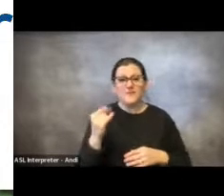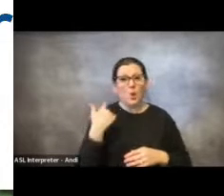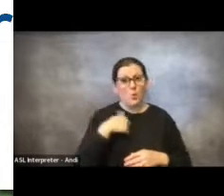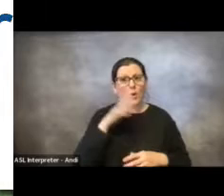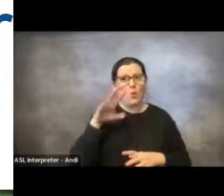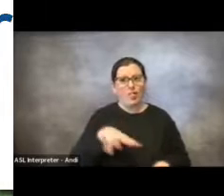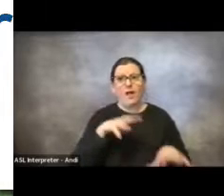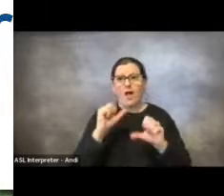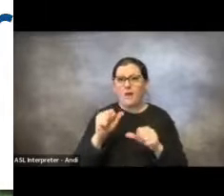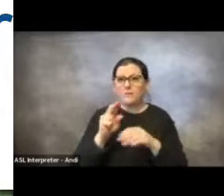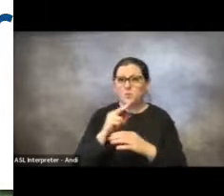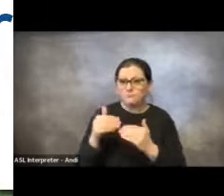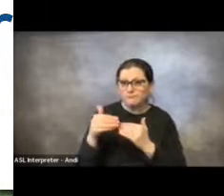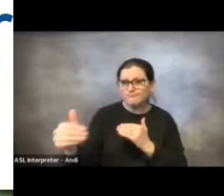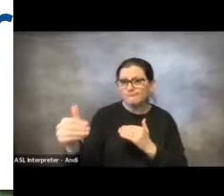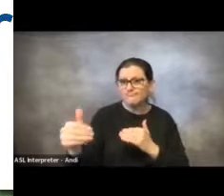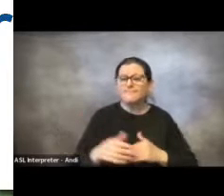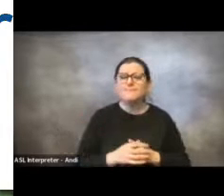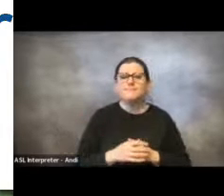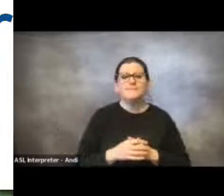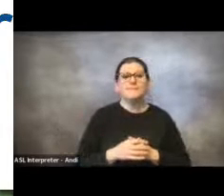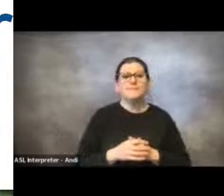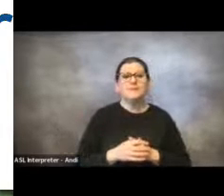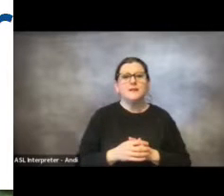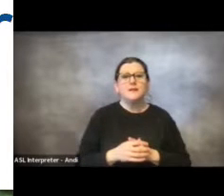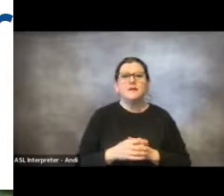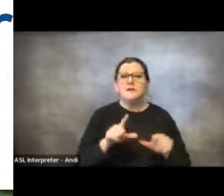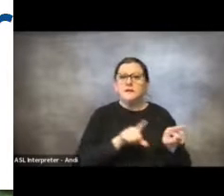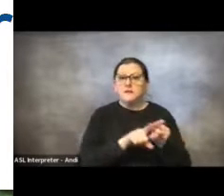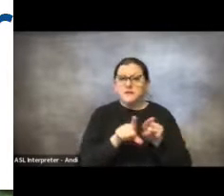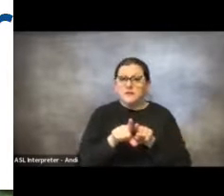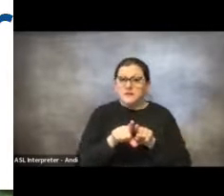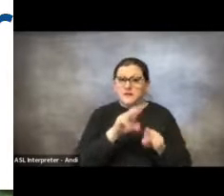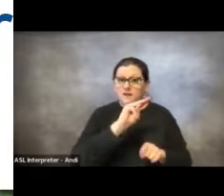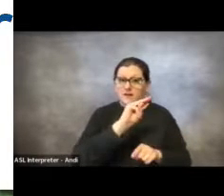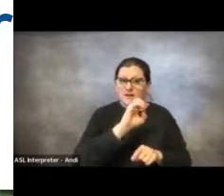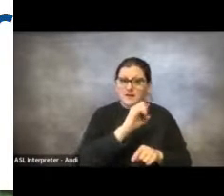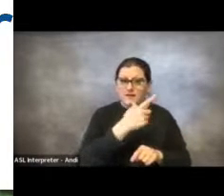forward. And addition to Megan you're also going to be hearing